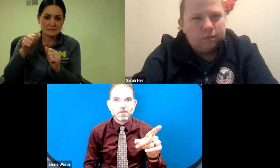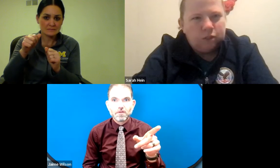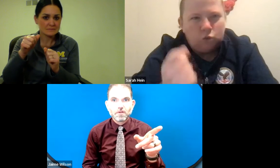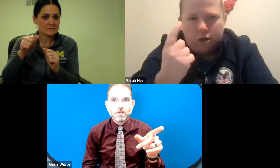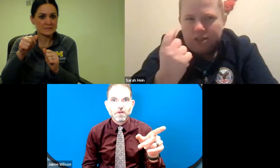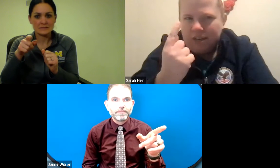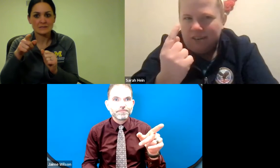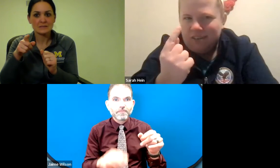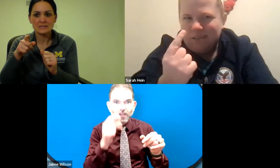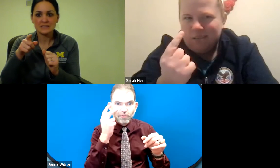Sarah Hein: good afternoon.